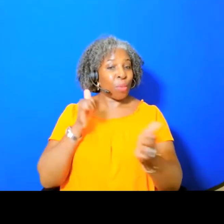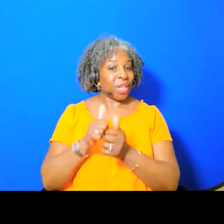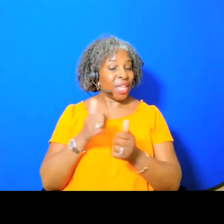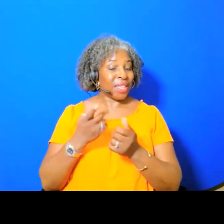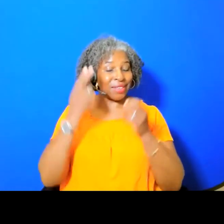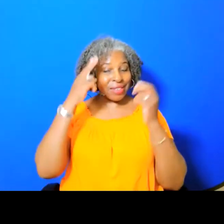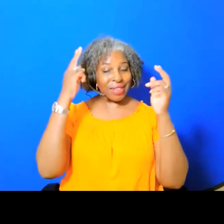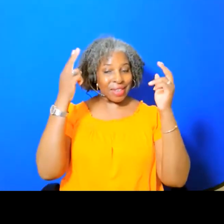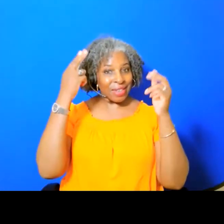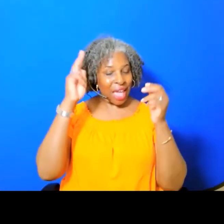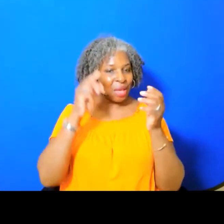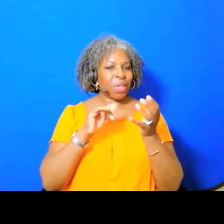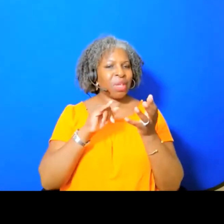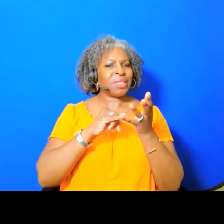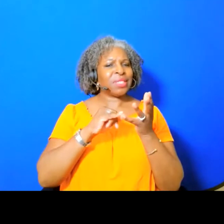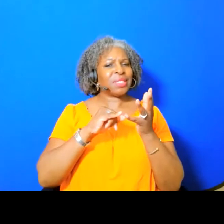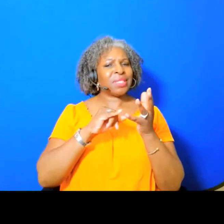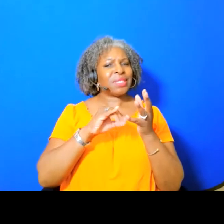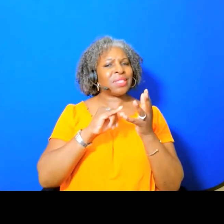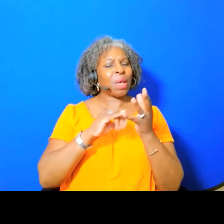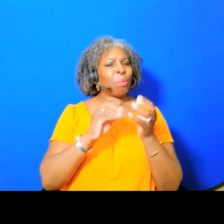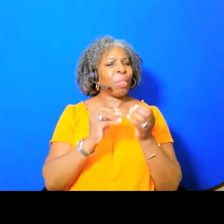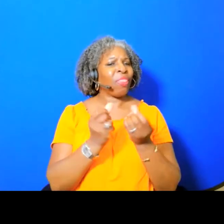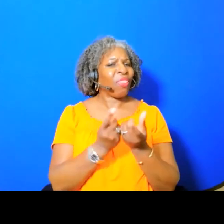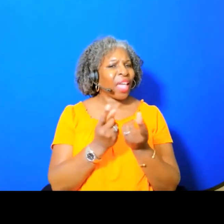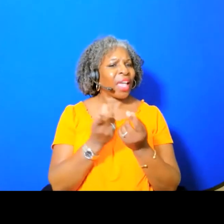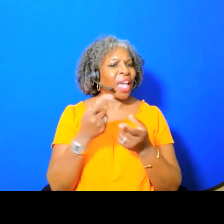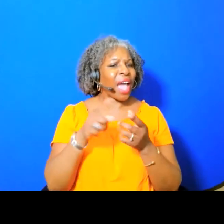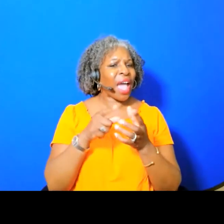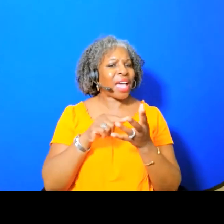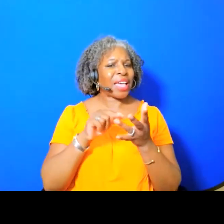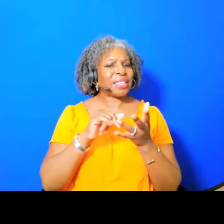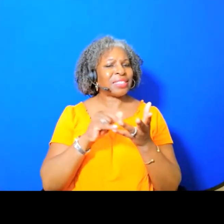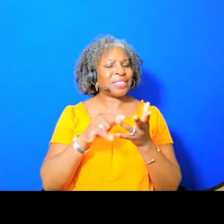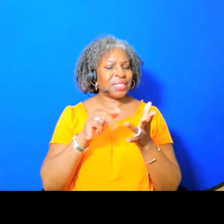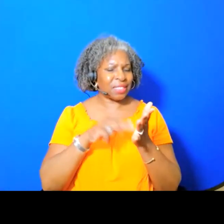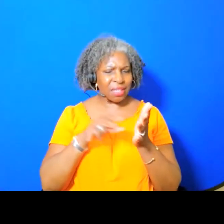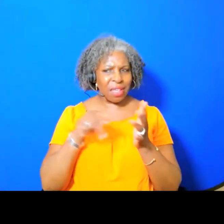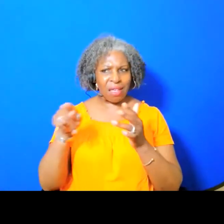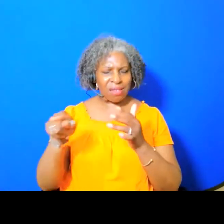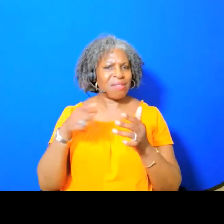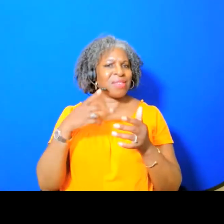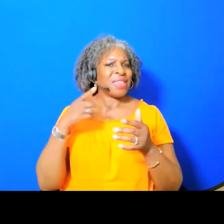Through experimental solution-based work, he explores social and ecological issues via